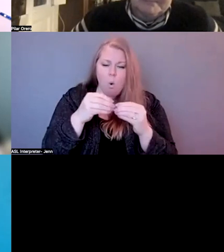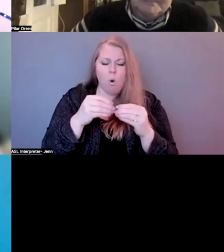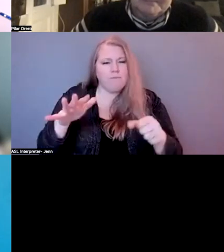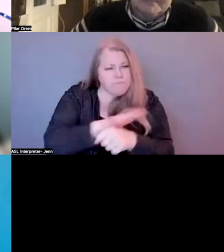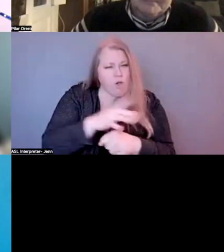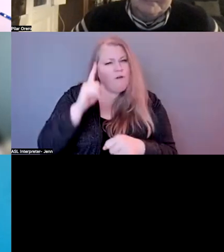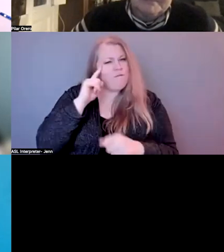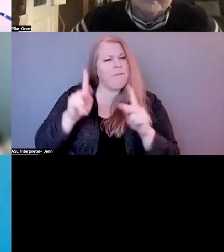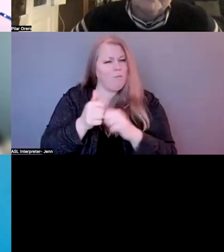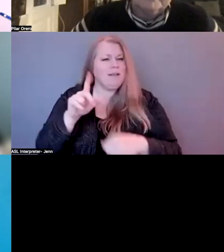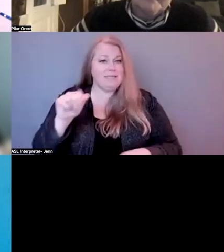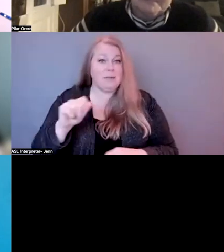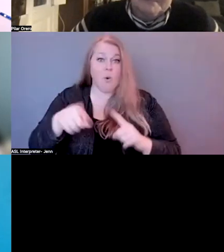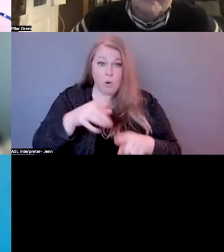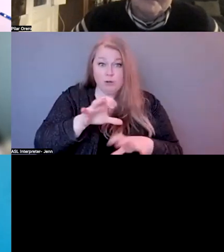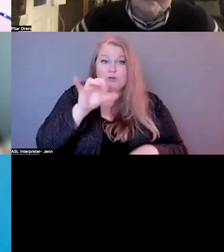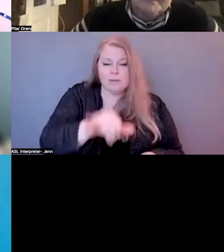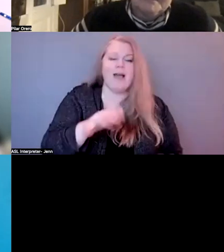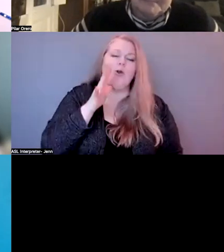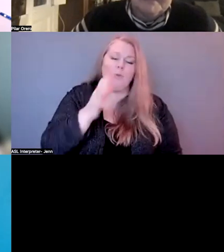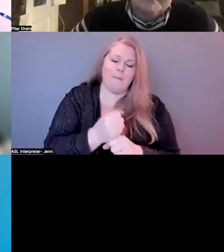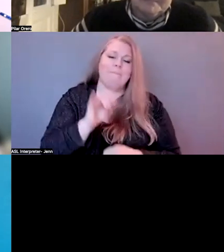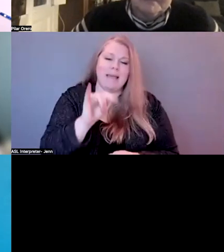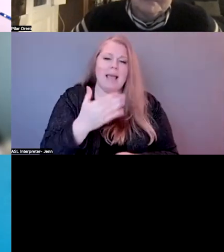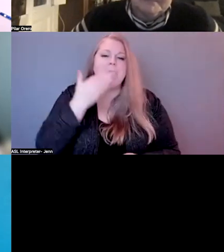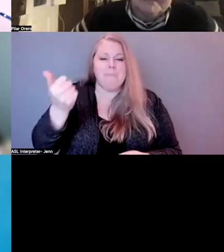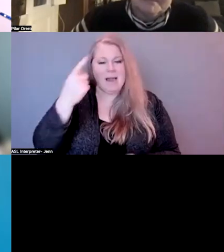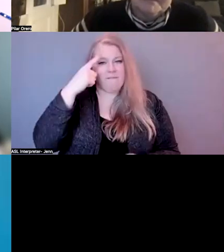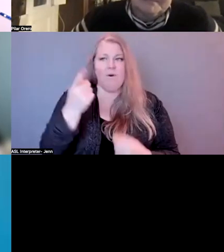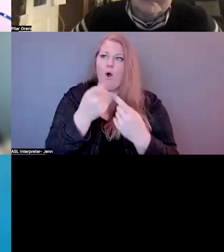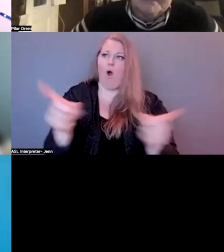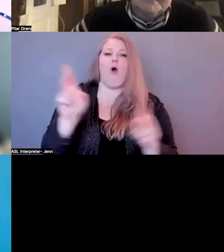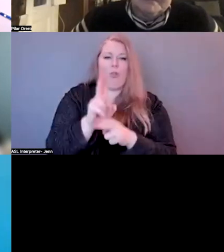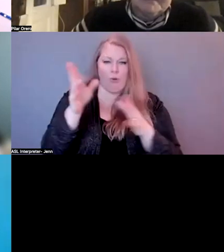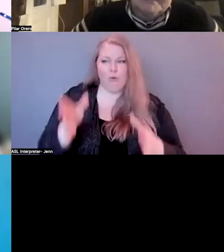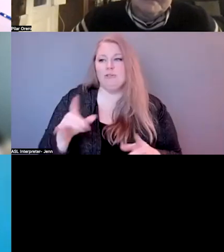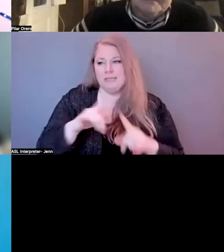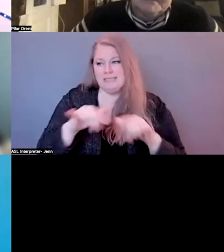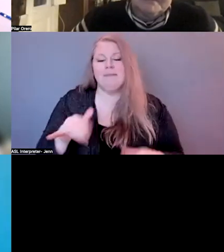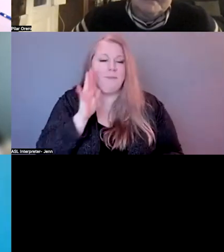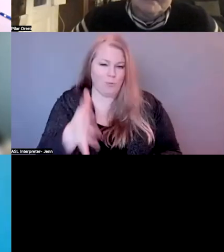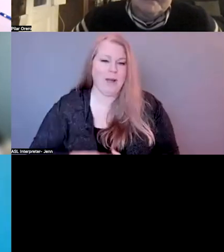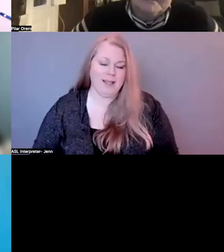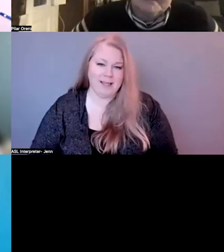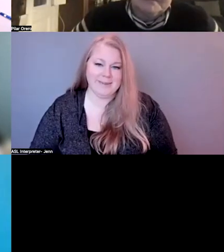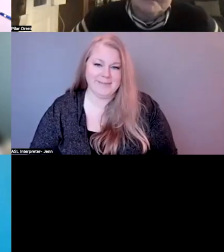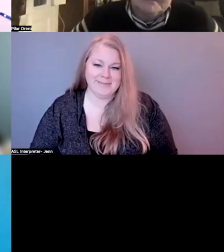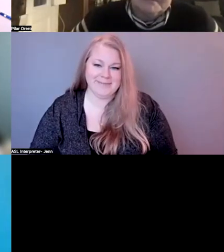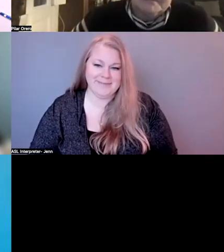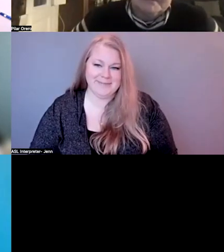I guarantee when you do that, you can make it better for all of your users. Dylan, absolutely.